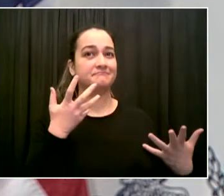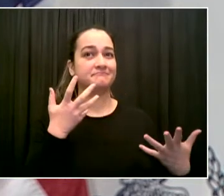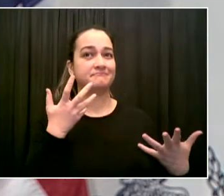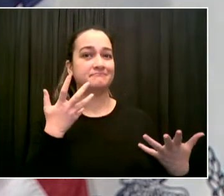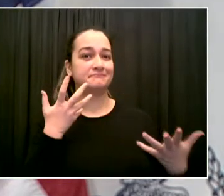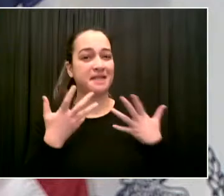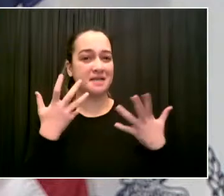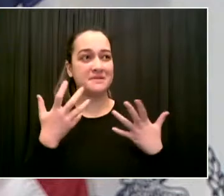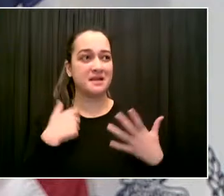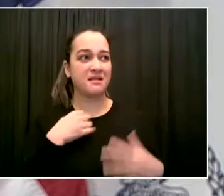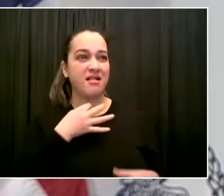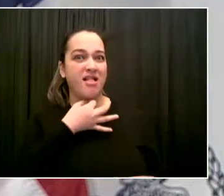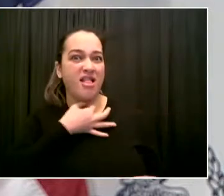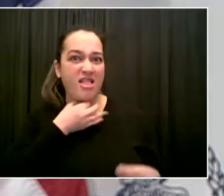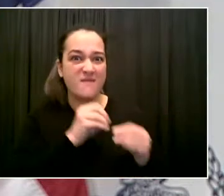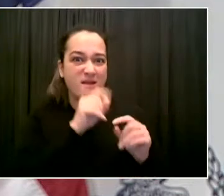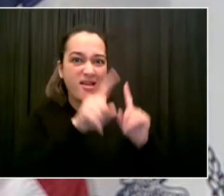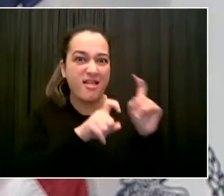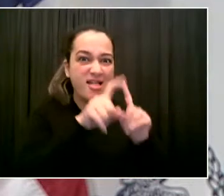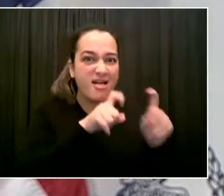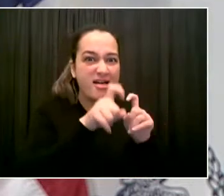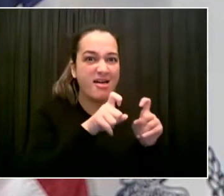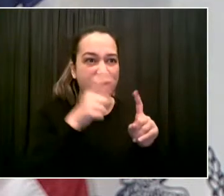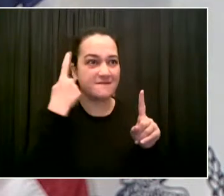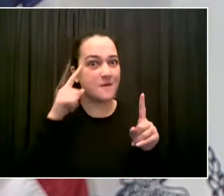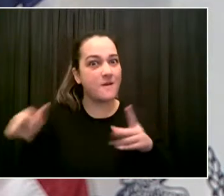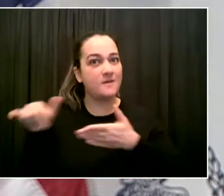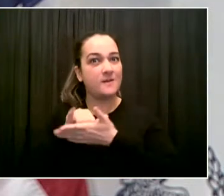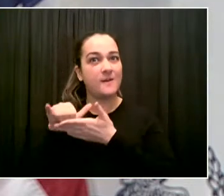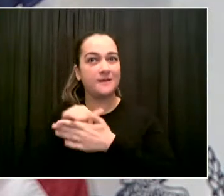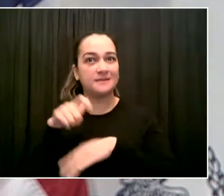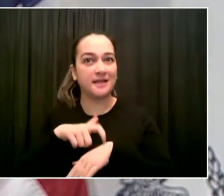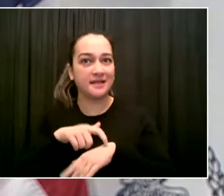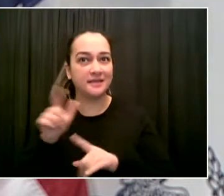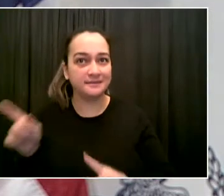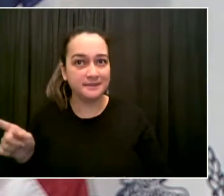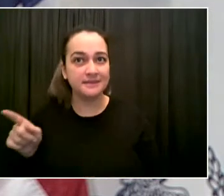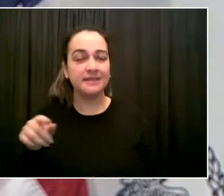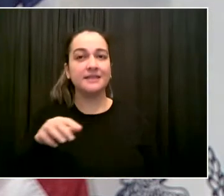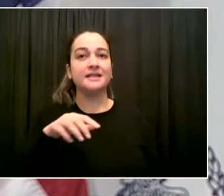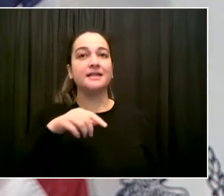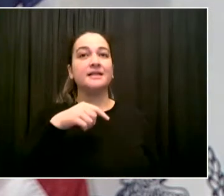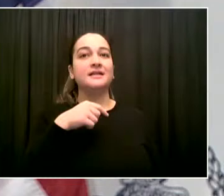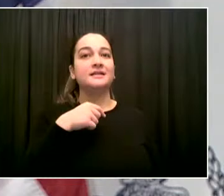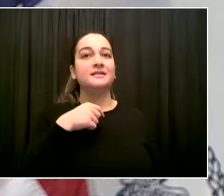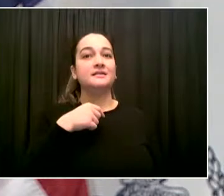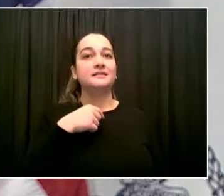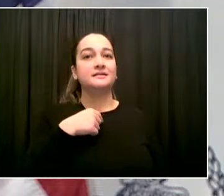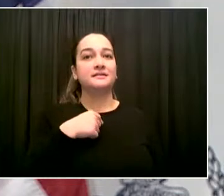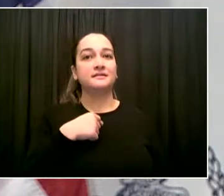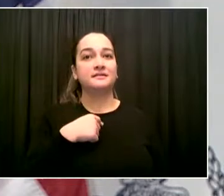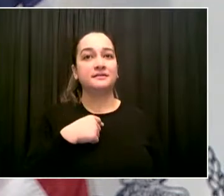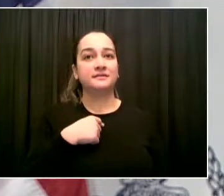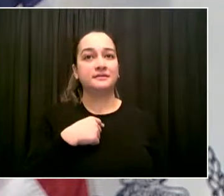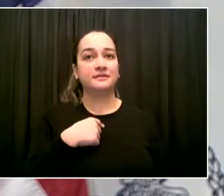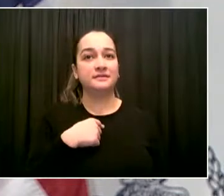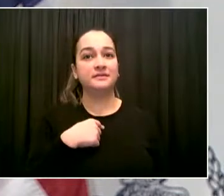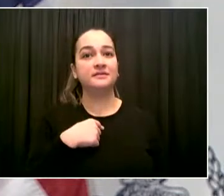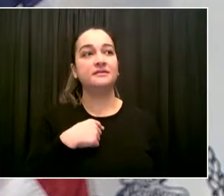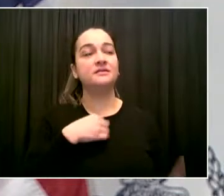SOUND A LITTLE BIT SELF INTERESTED. THE ANNOUNCED YESSRTEDAY ALLOWING JOURNALISTS TO